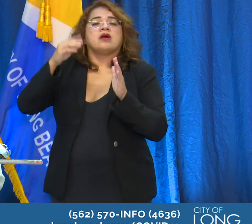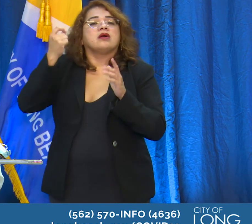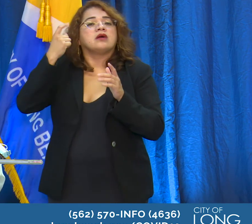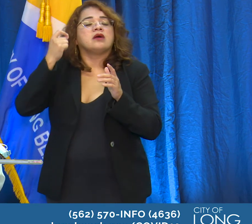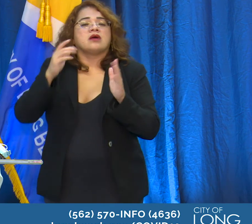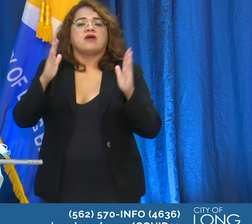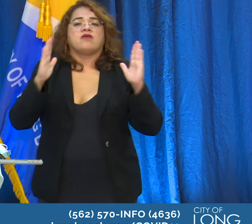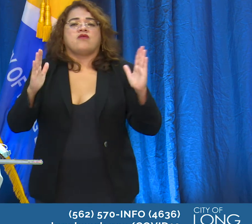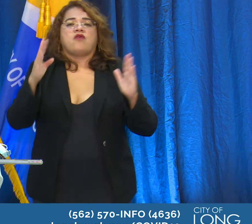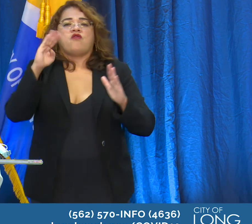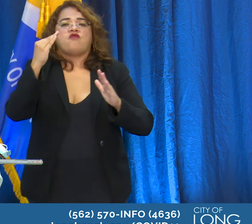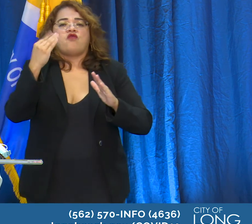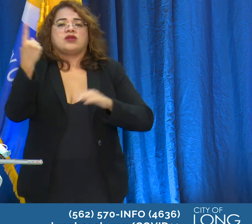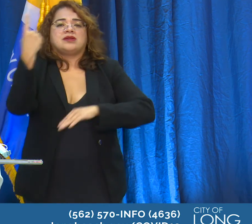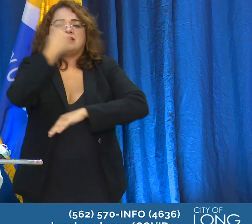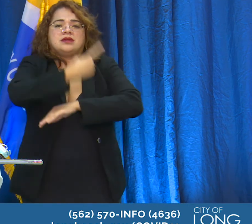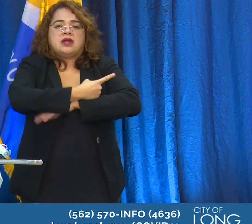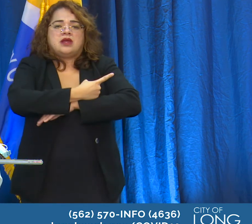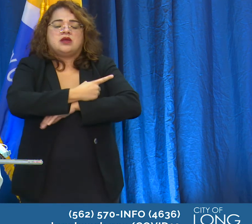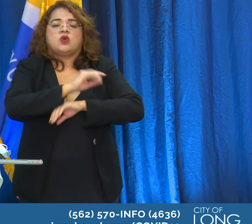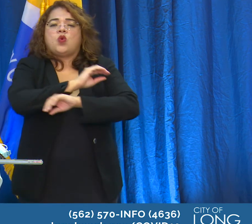There may be opportunities in the future